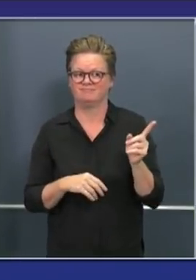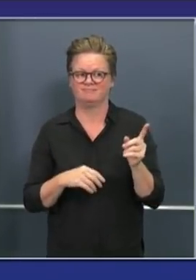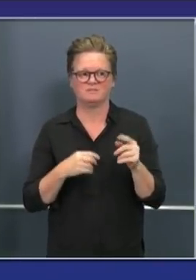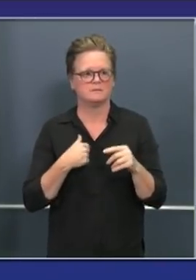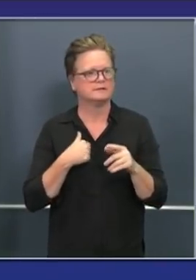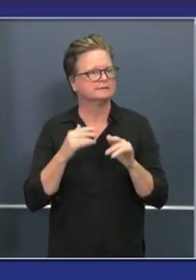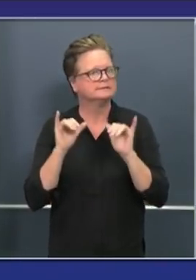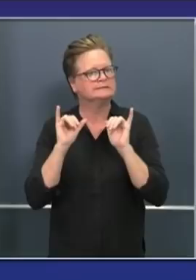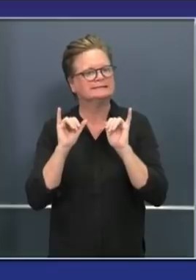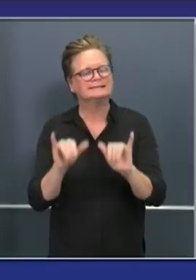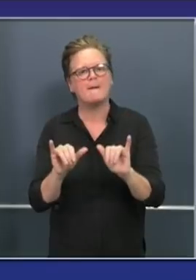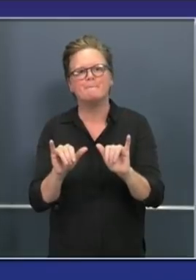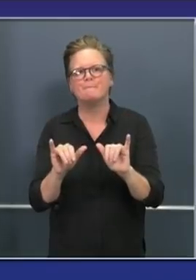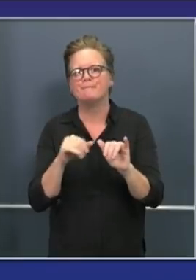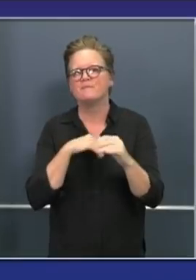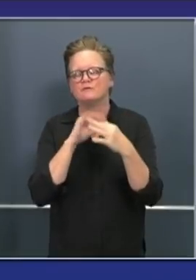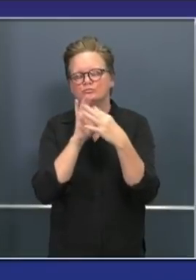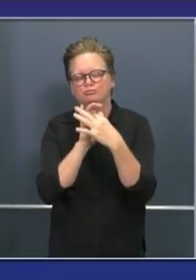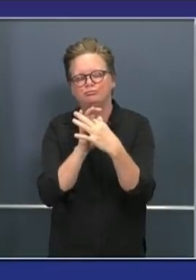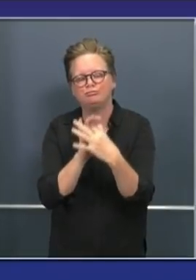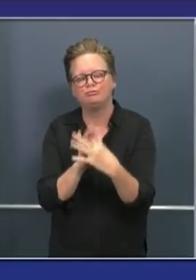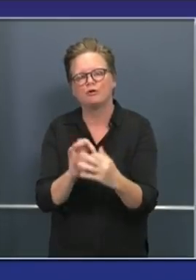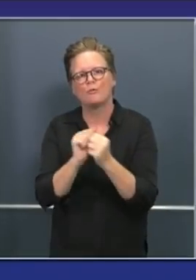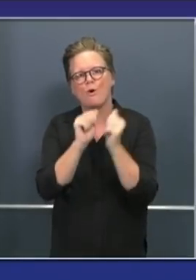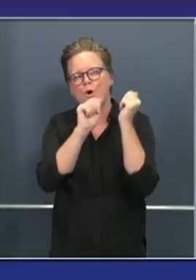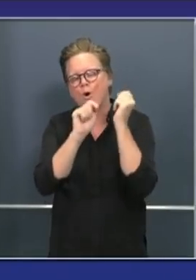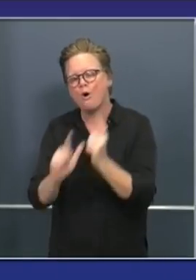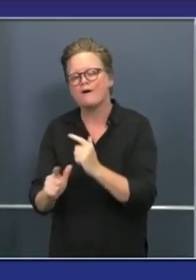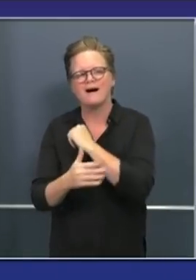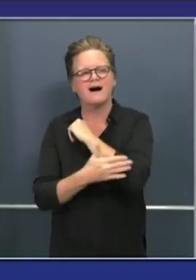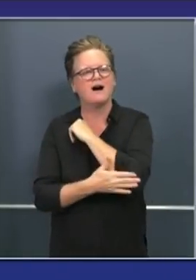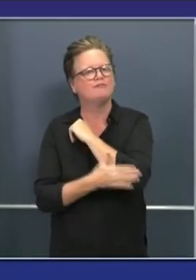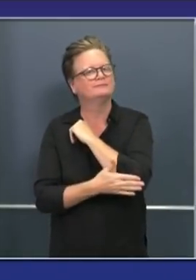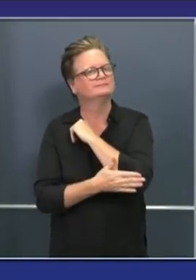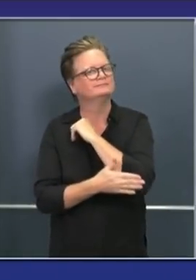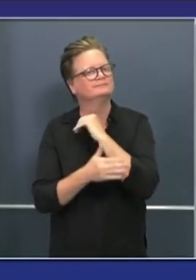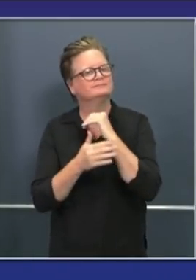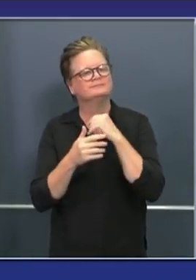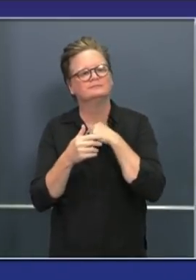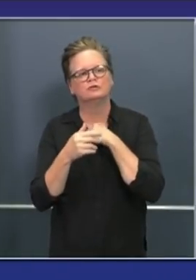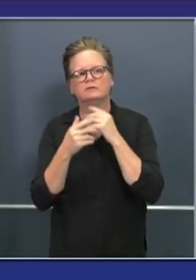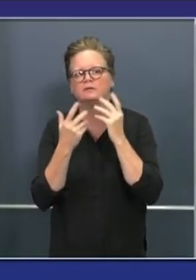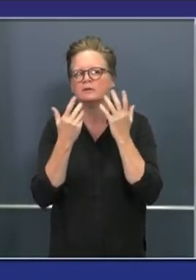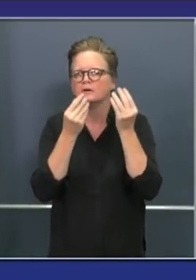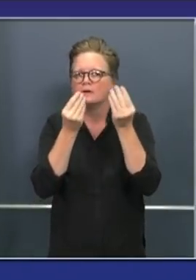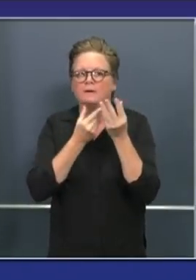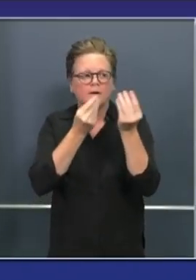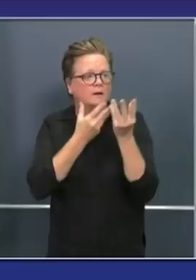AS THE GOVERNOR SAID, WE CONTINUE TO WORK WITH ALL 58 COUNTIES ON A DAILY BASIS,